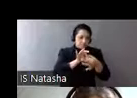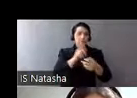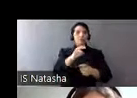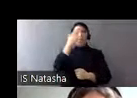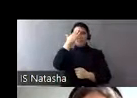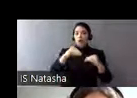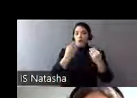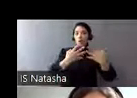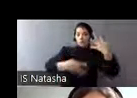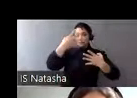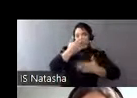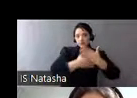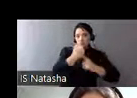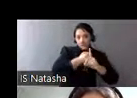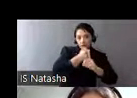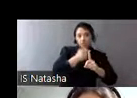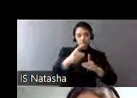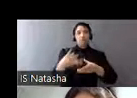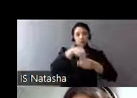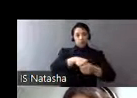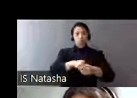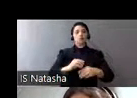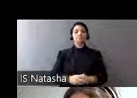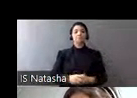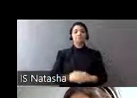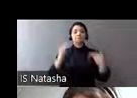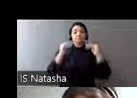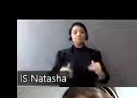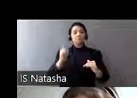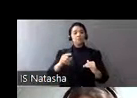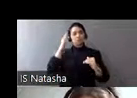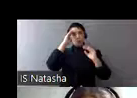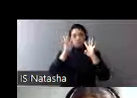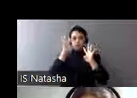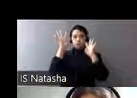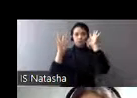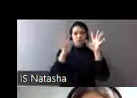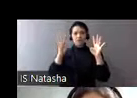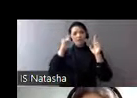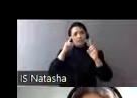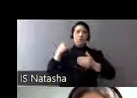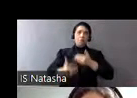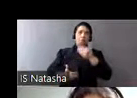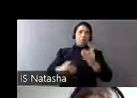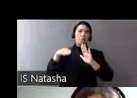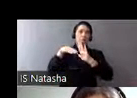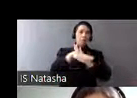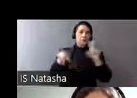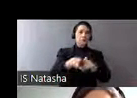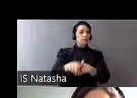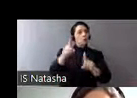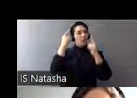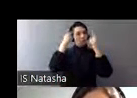Room for creativity and outside the box ideas and collaborative approach for different stakeholders